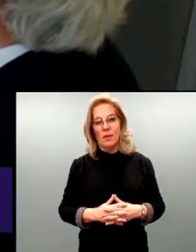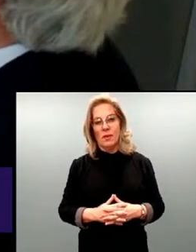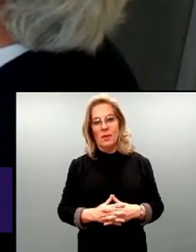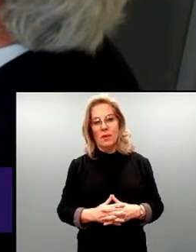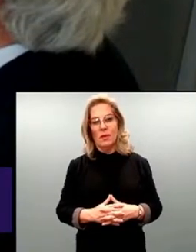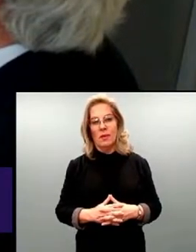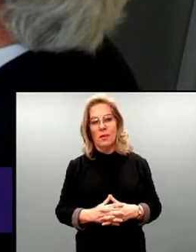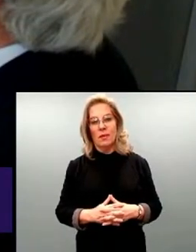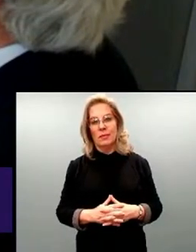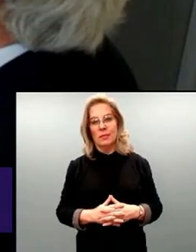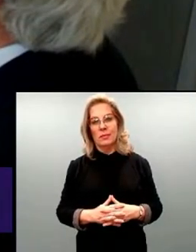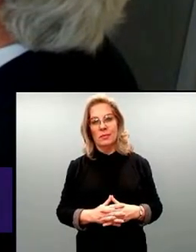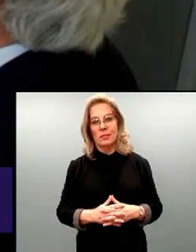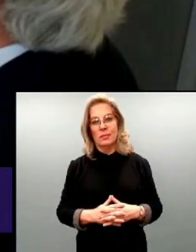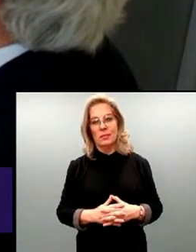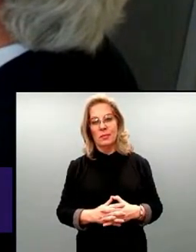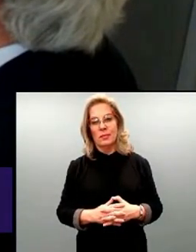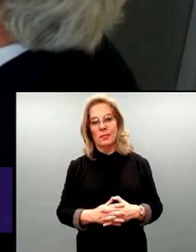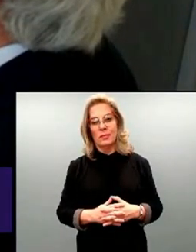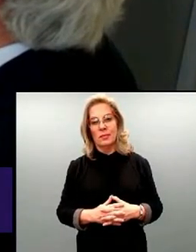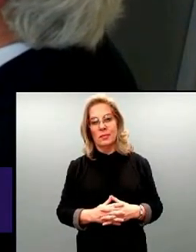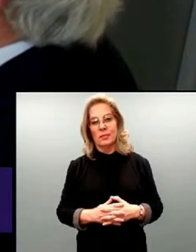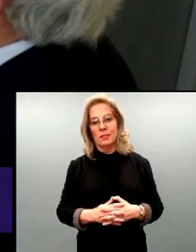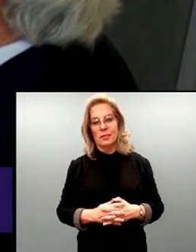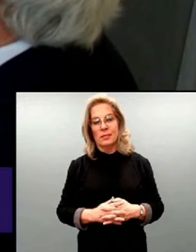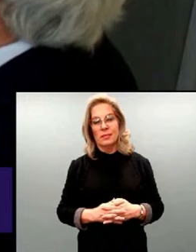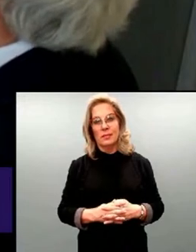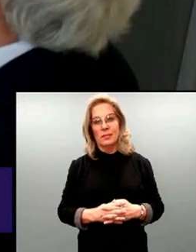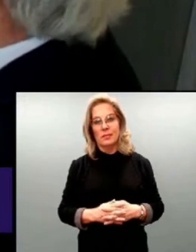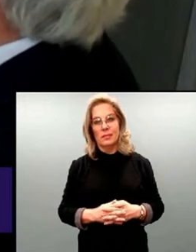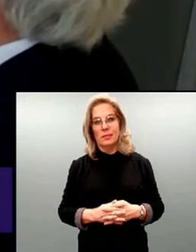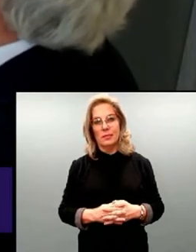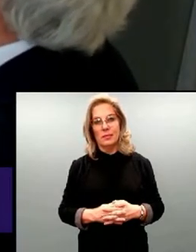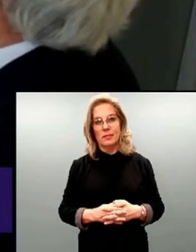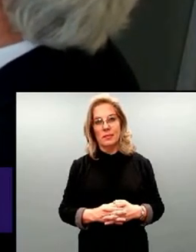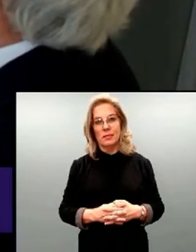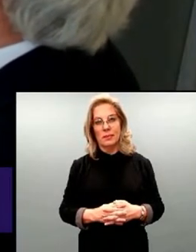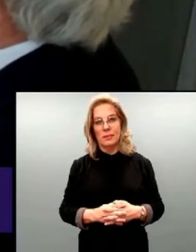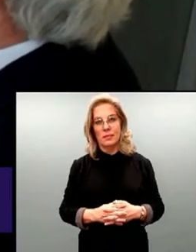I'm not talking about spotlights; I'm just talking about adequate lighting that's bright enough to be able to see well.